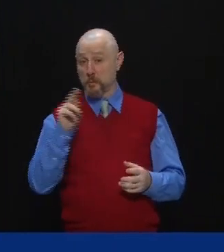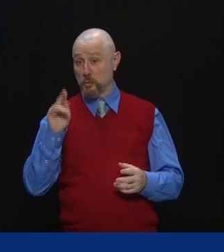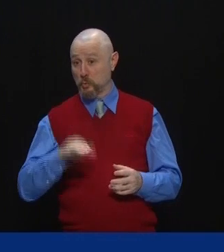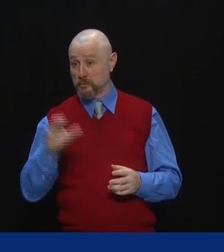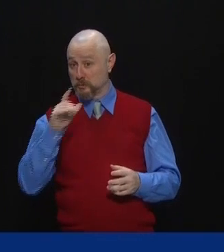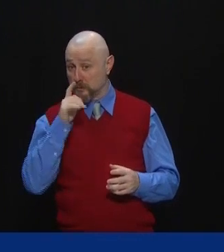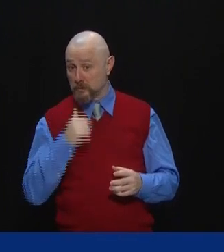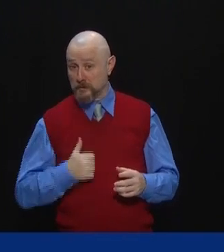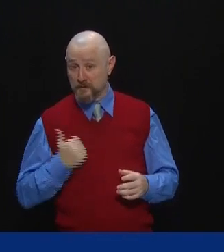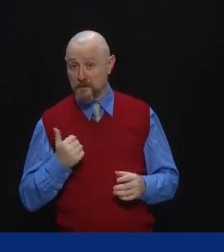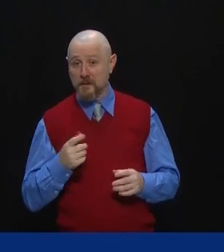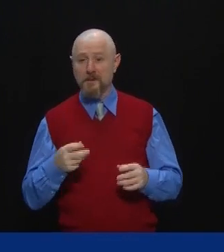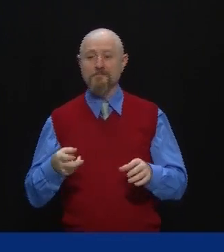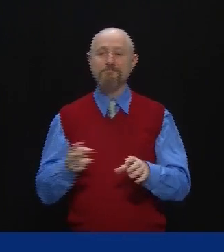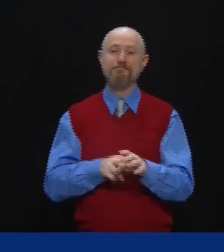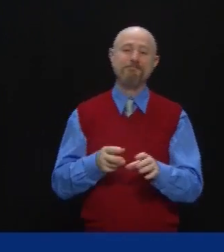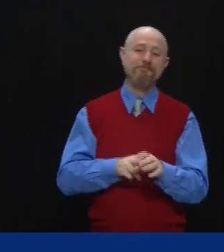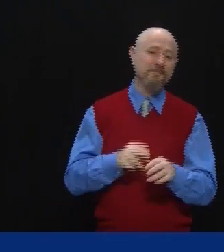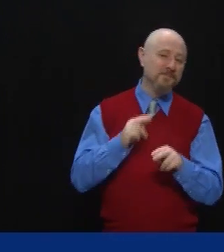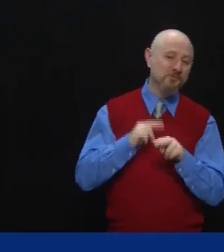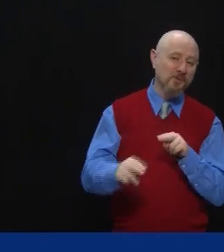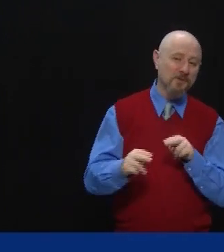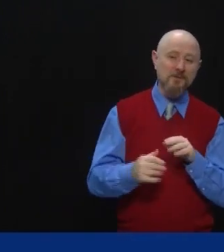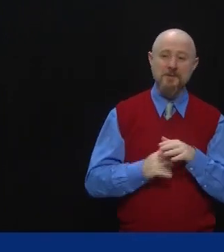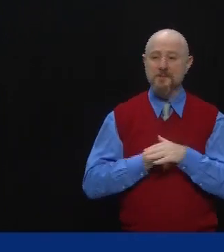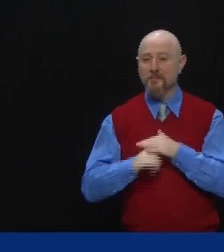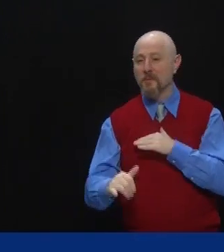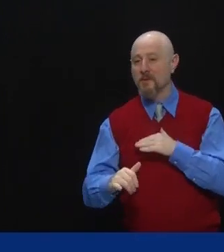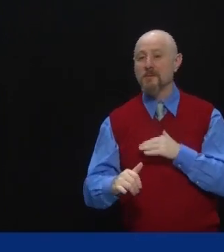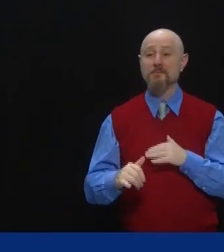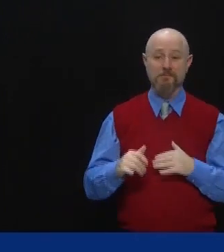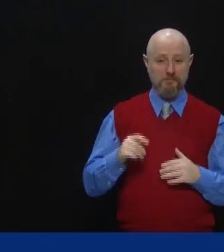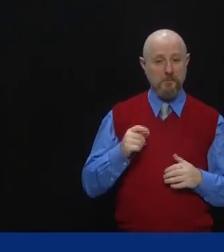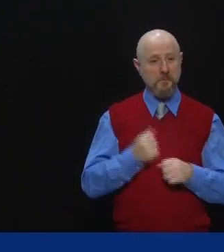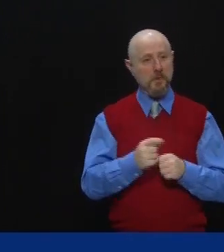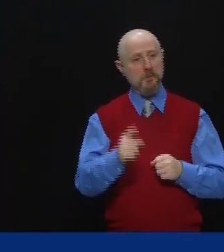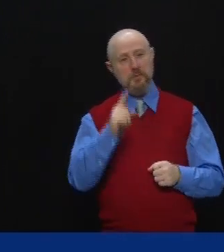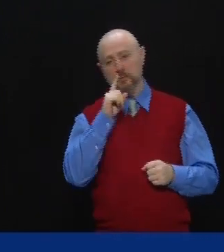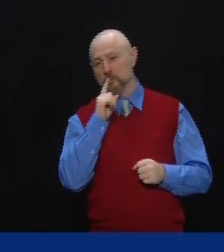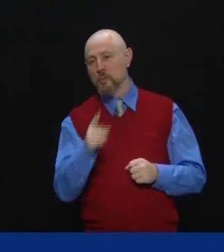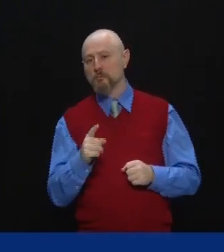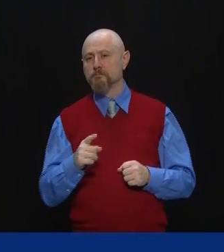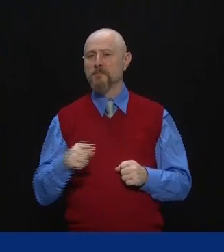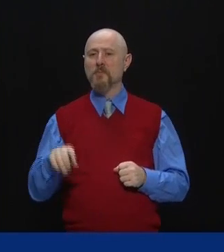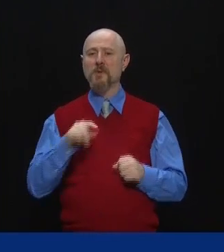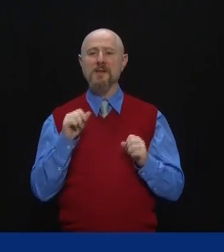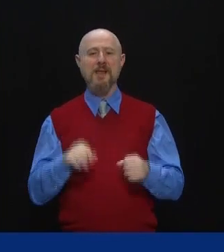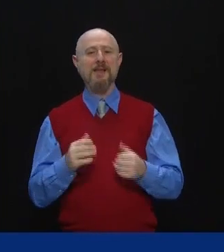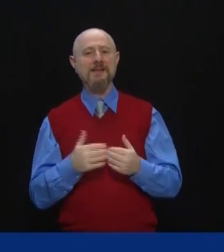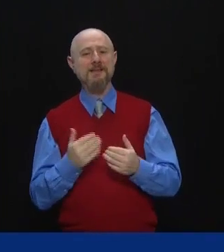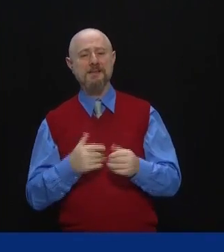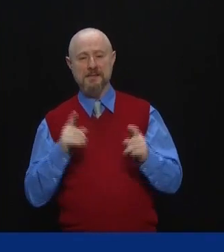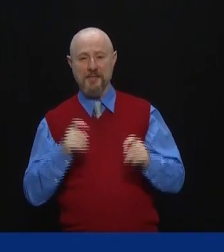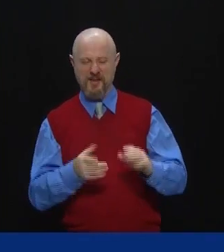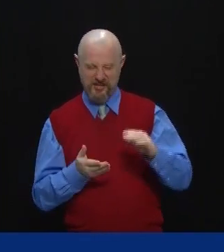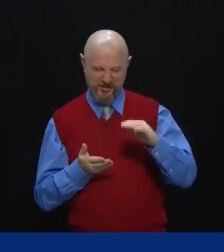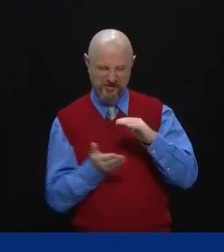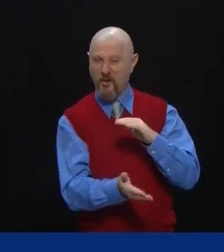WELL. SO, ALSO, THOSE OF YOU IN NEW GET BACK ON THE SUBWAY. TAKE THE SUBWAY.